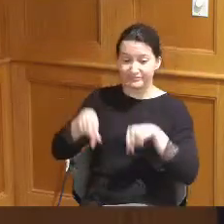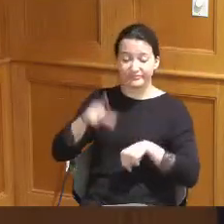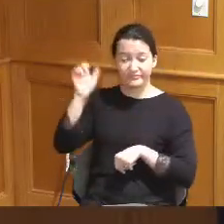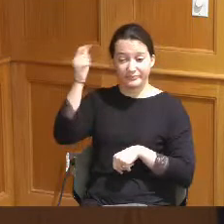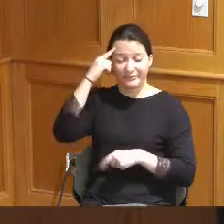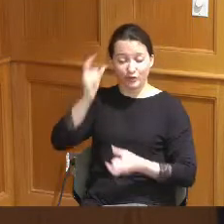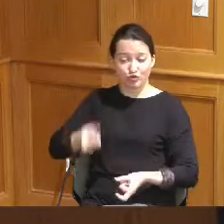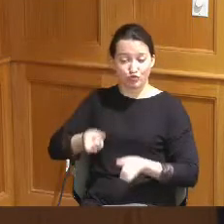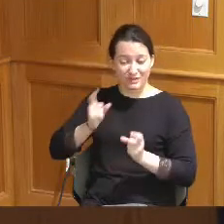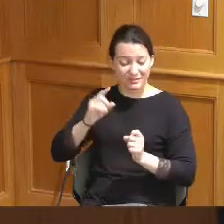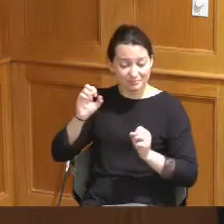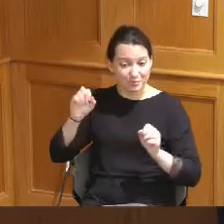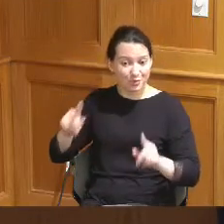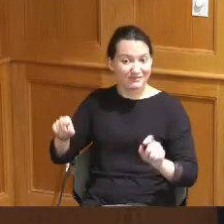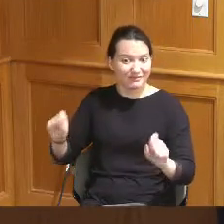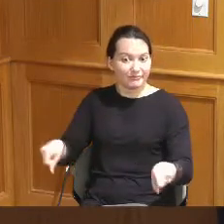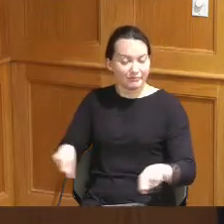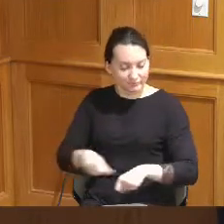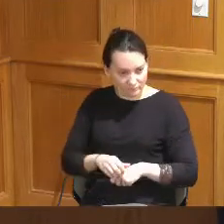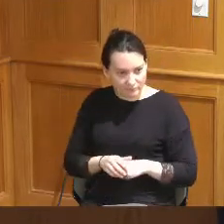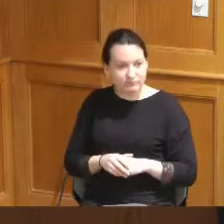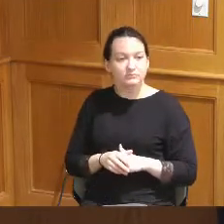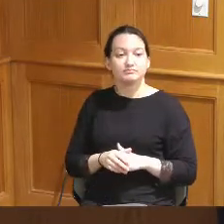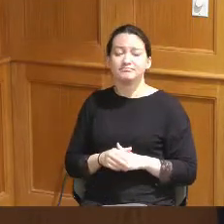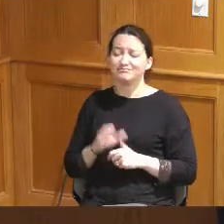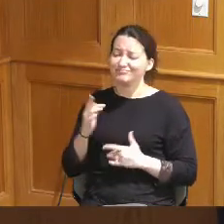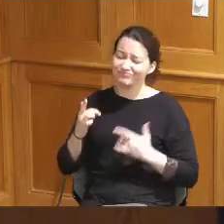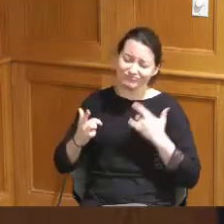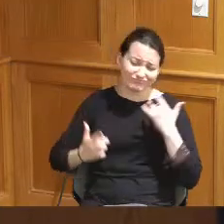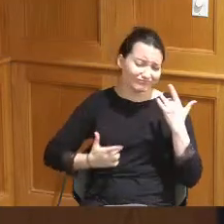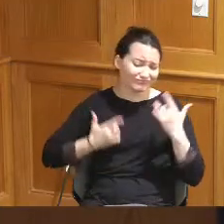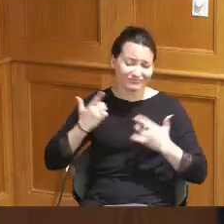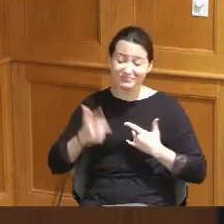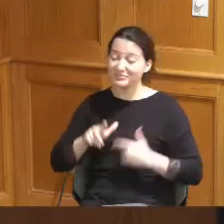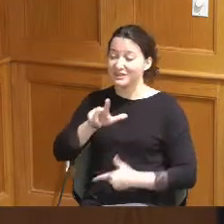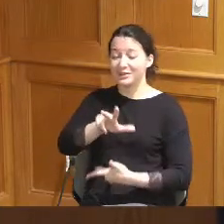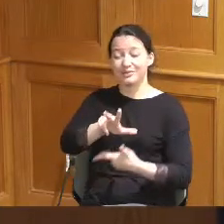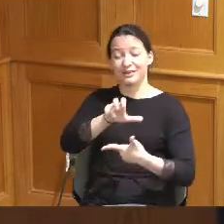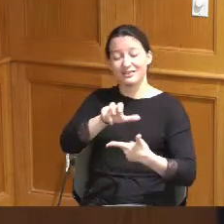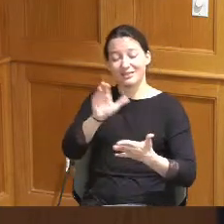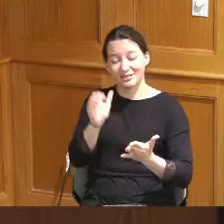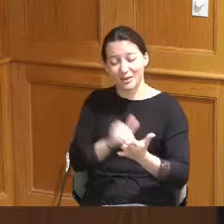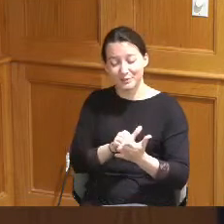opportunity and so we're excited that they're getting three hundred thousand dollars and